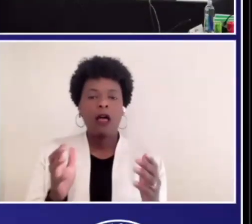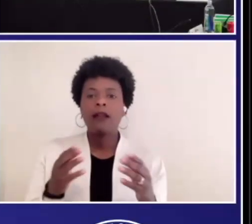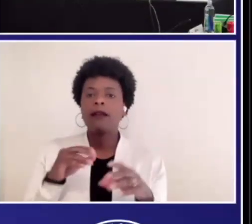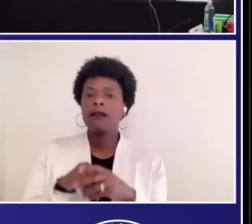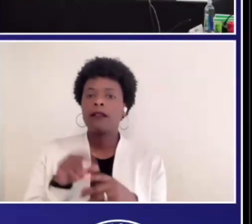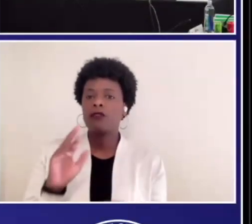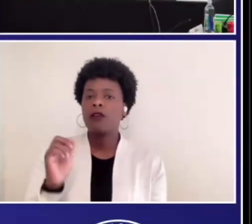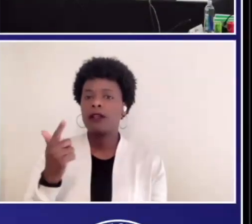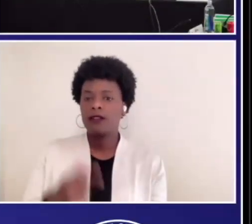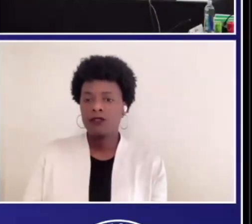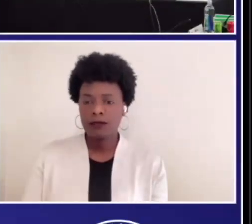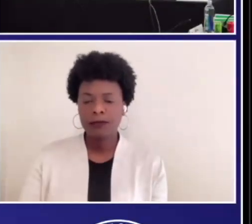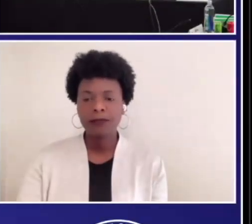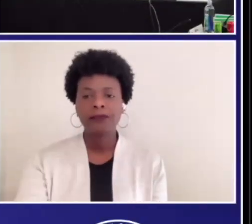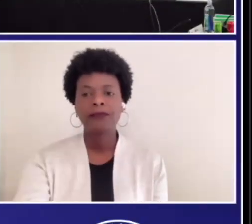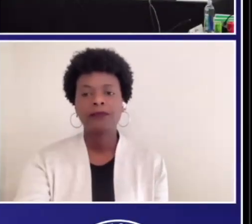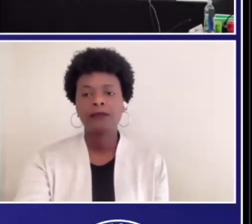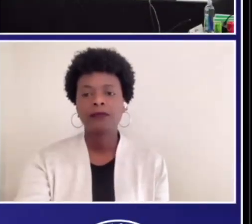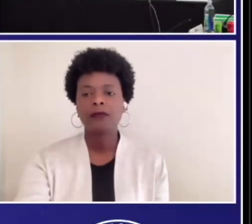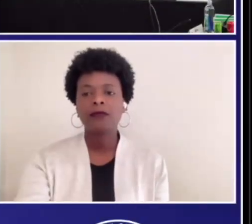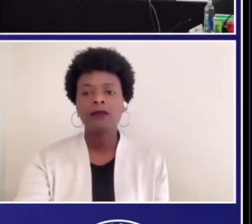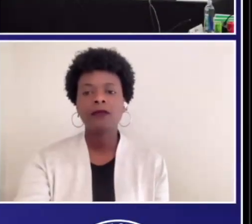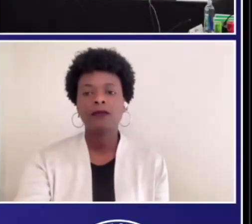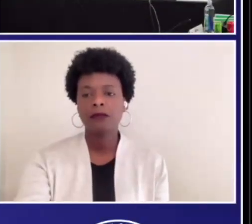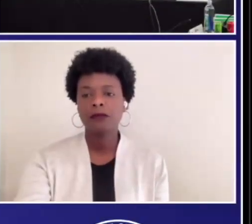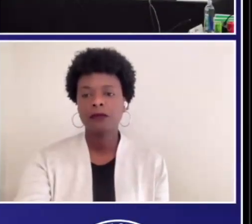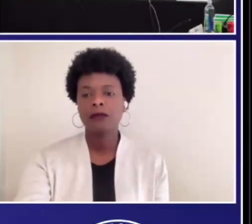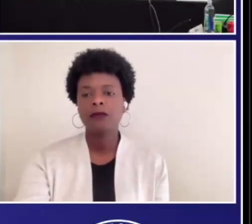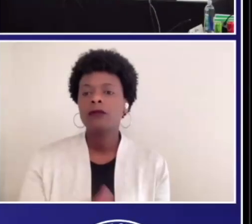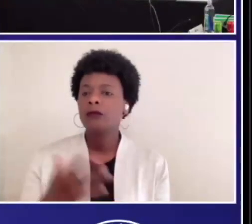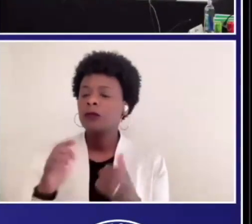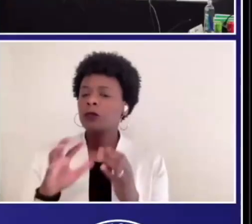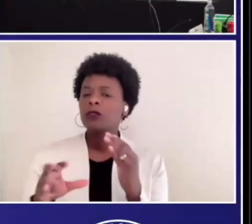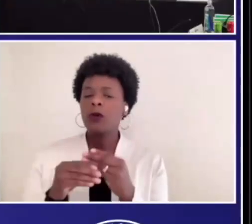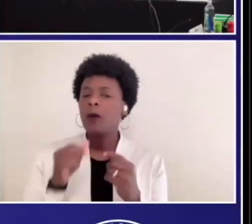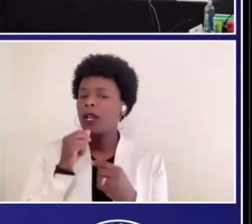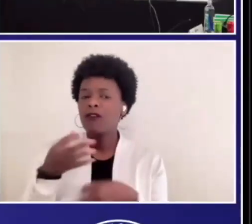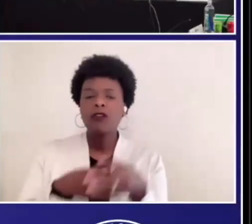Great. Thank you. And just to add in, we didn't replace program of study throughout that section